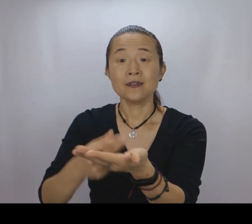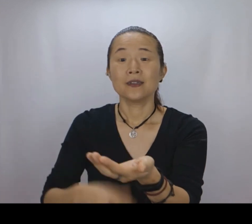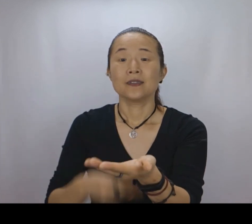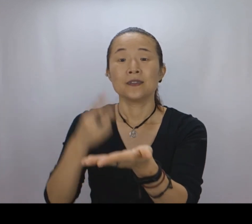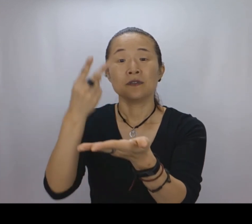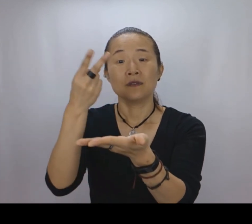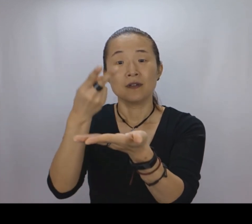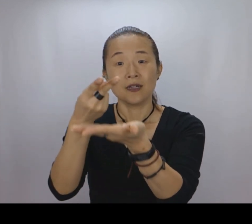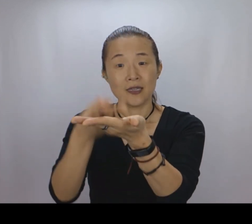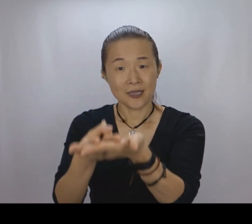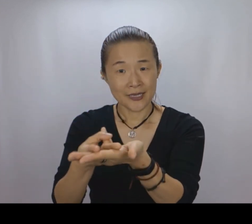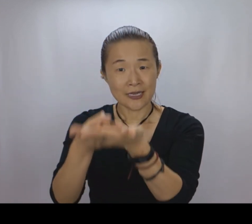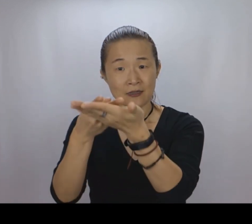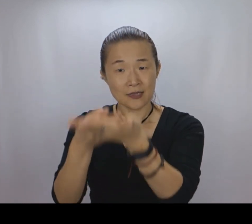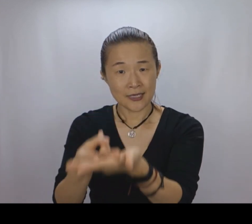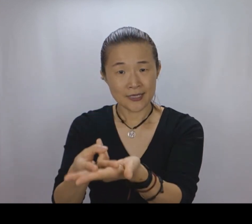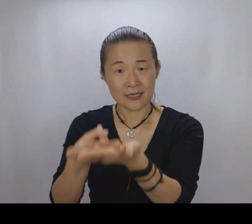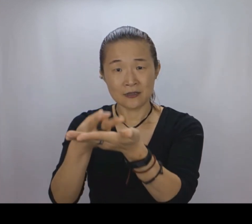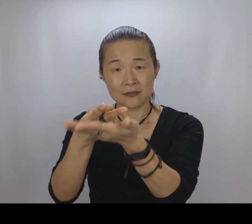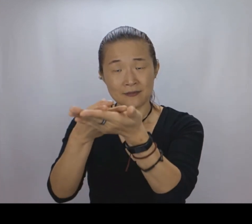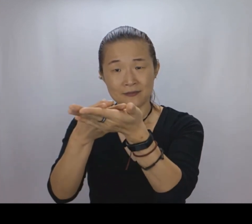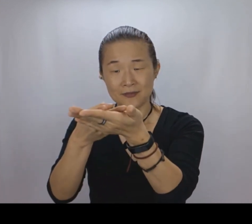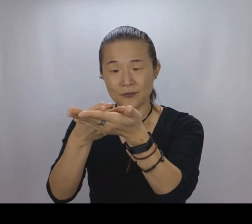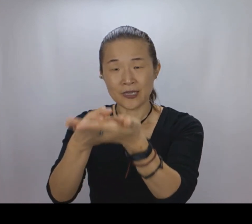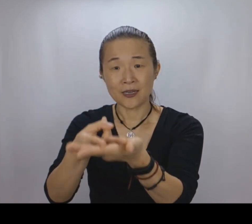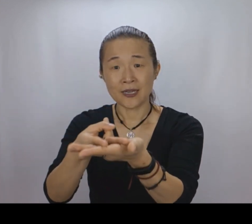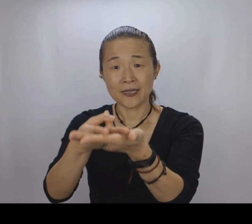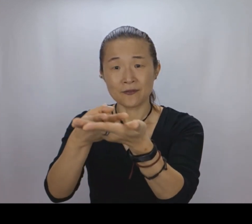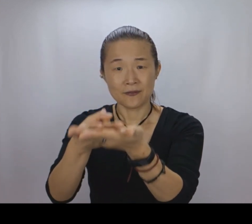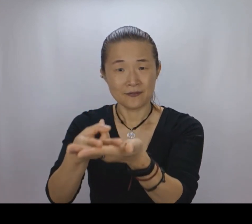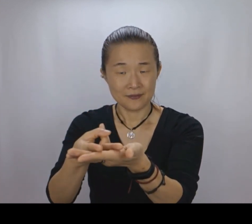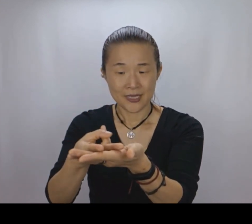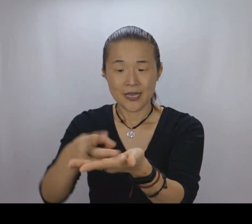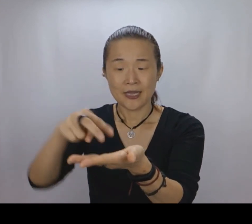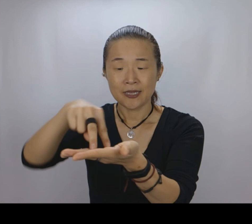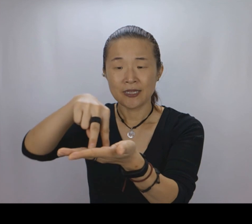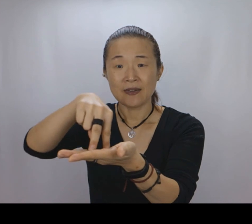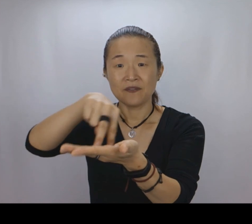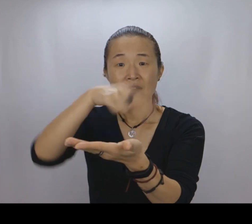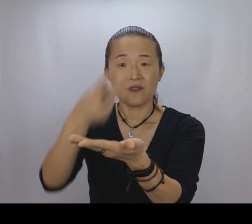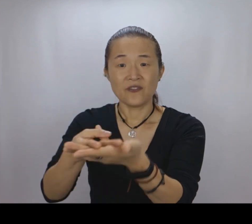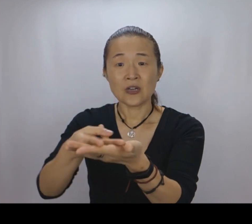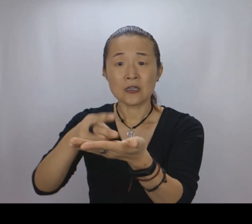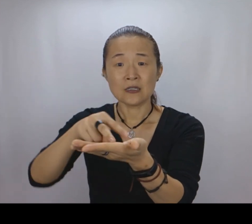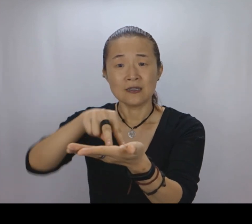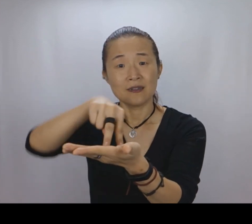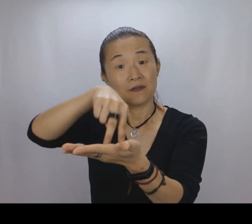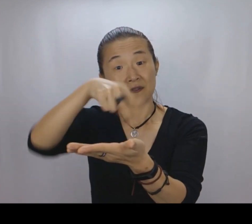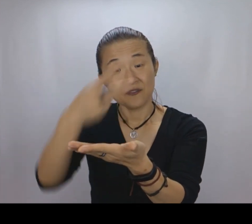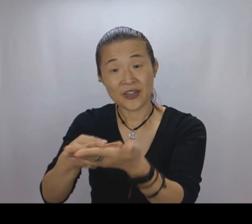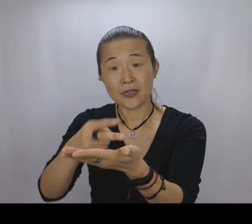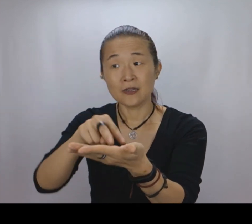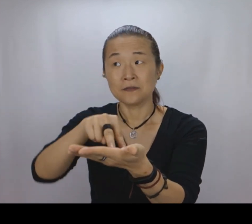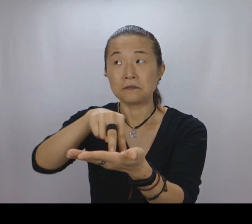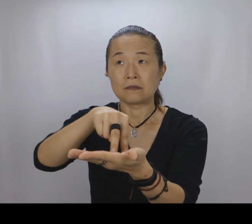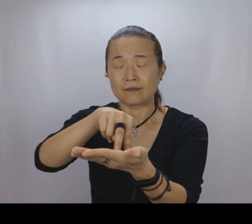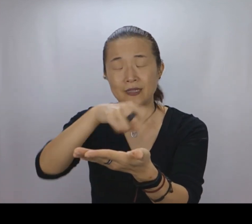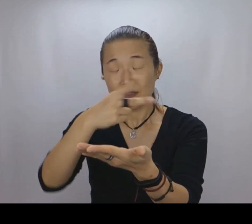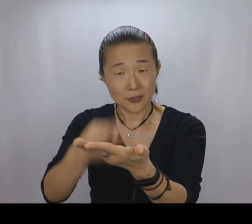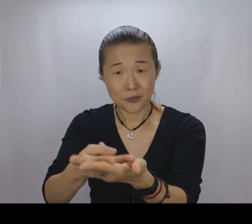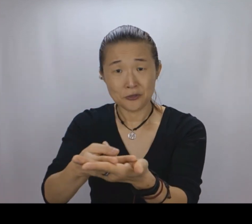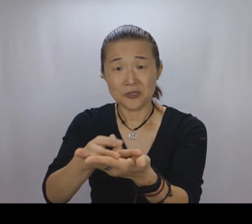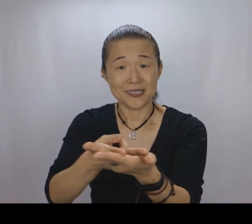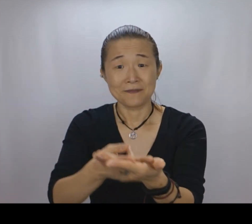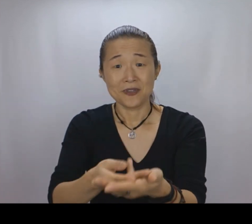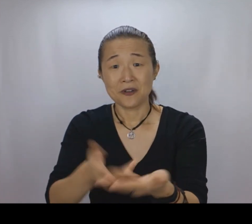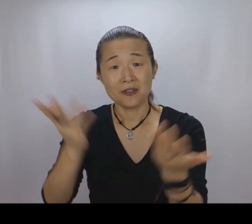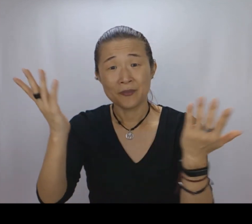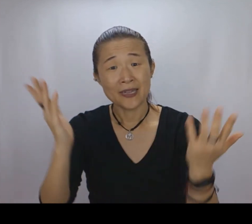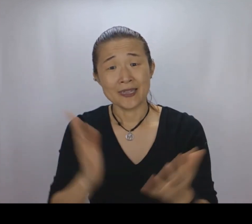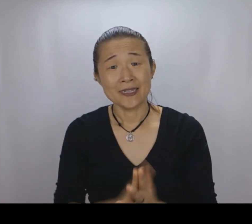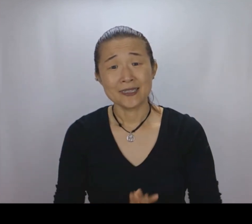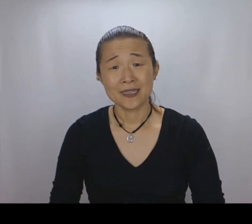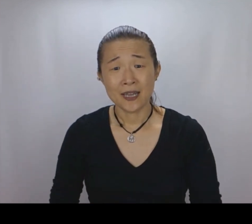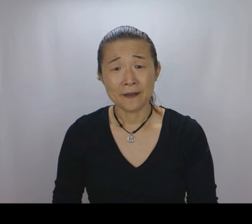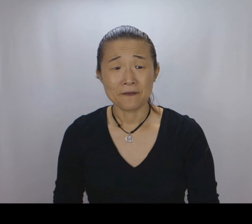So lie down, lay down, recline, and then you have fall. They'll lose all the bad things in life,